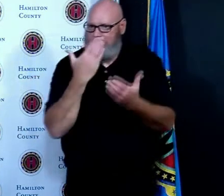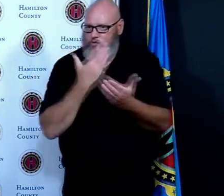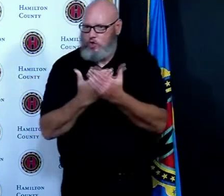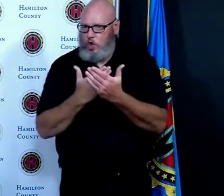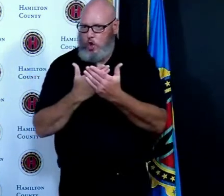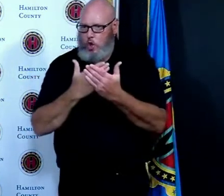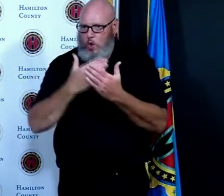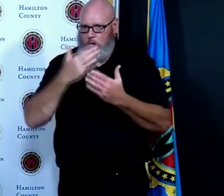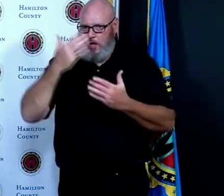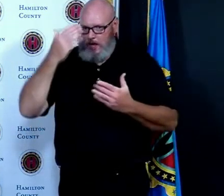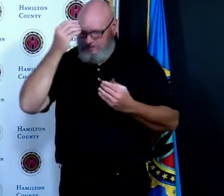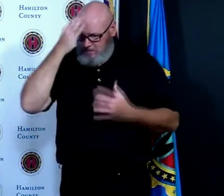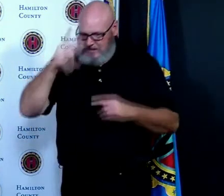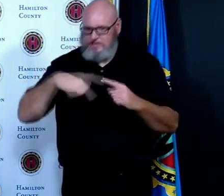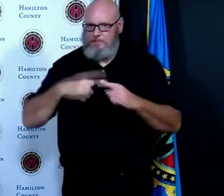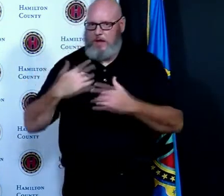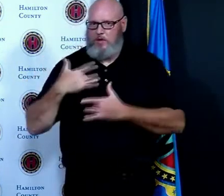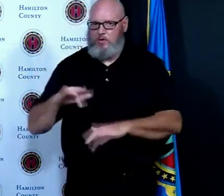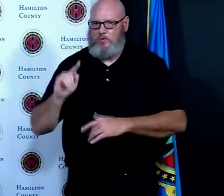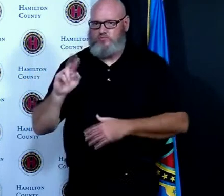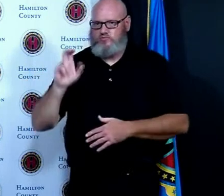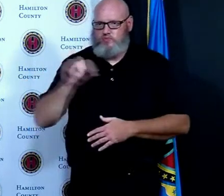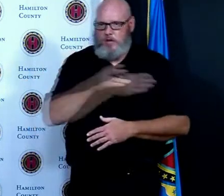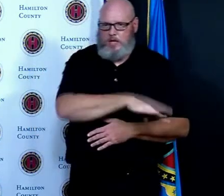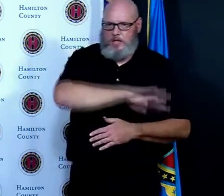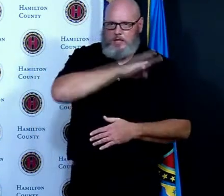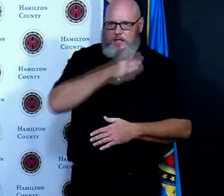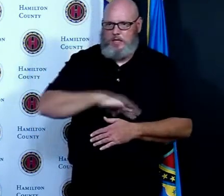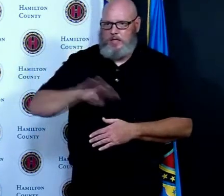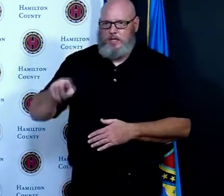Greg's not responsible for these numbers I mean he's conveying information